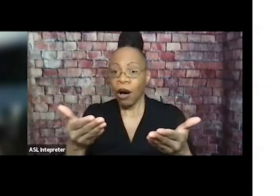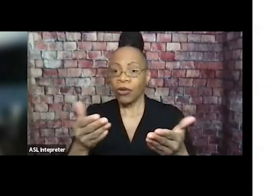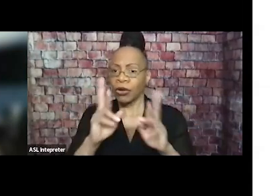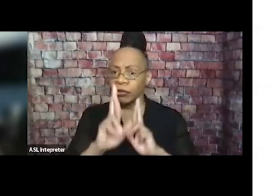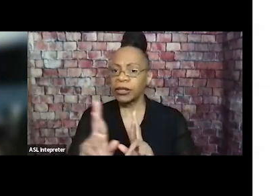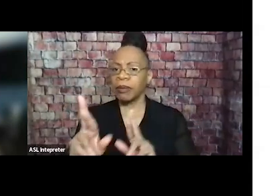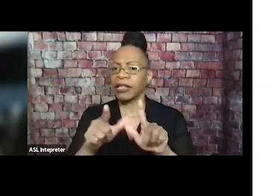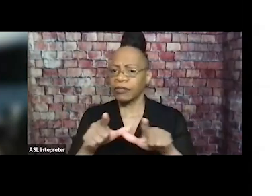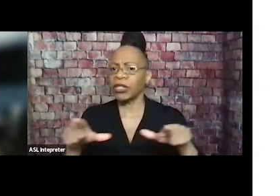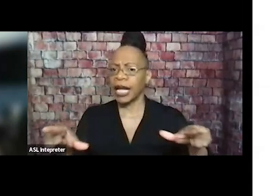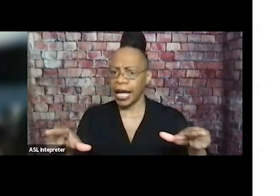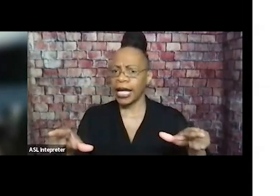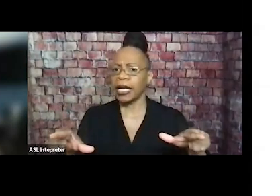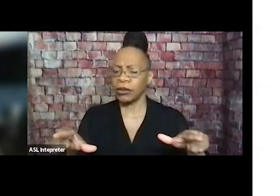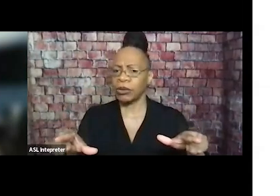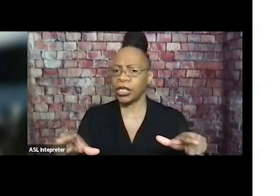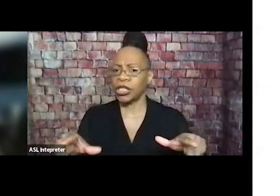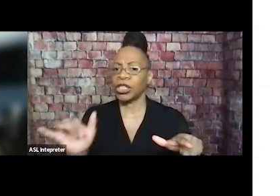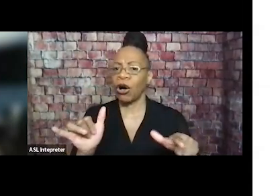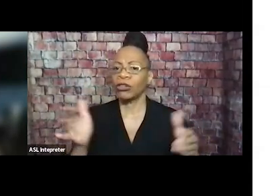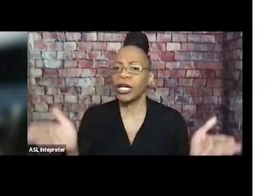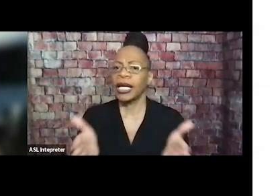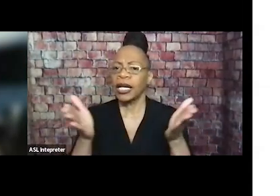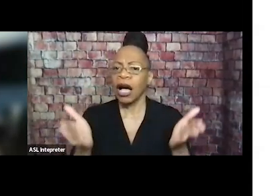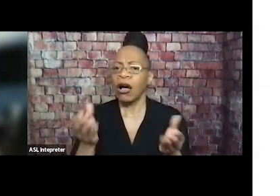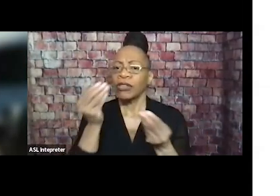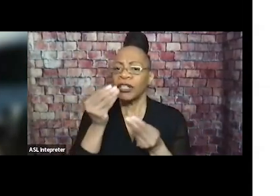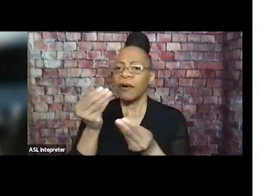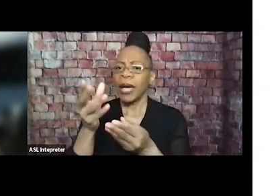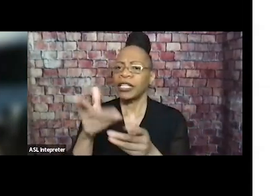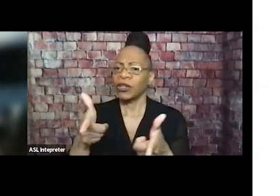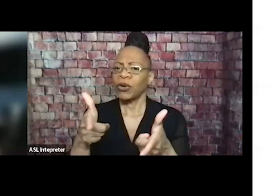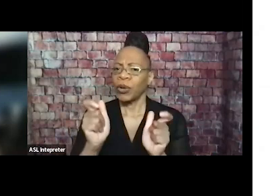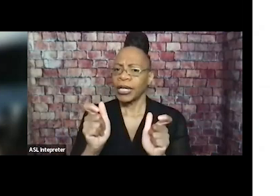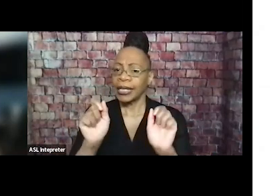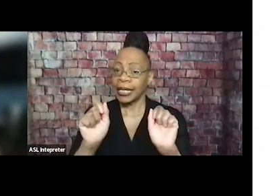to encourage information to come as quickly as we can in a way that we are able